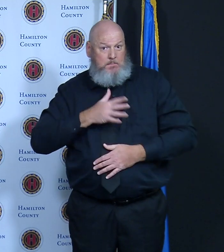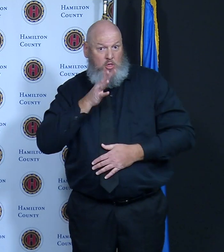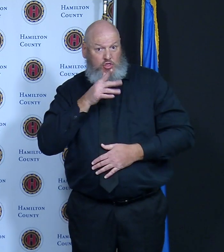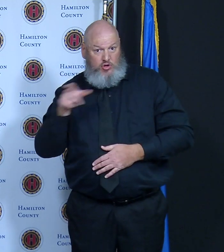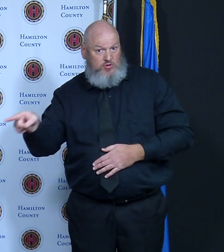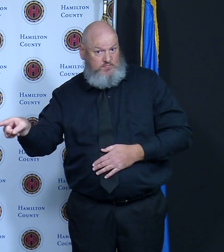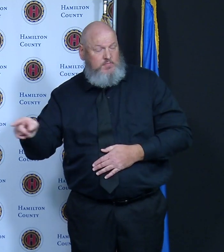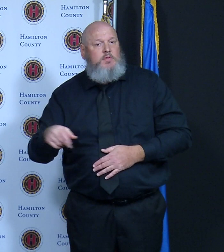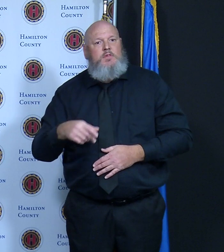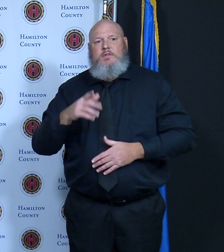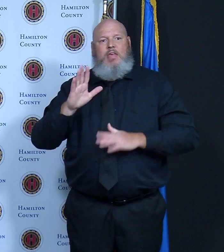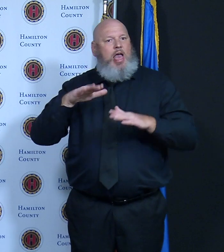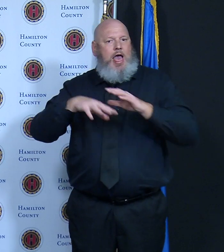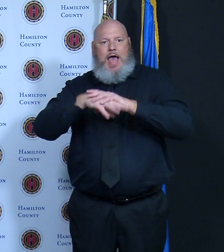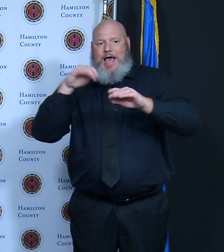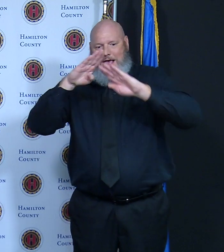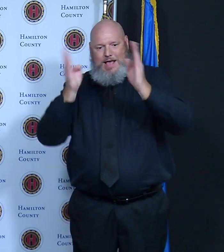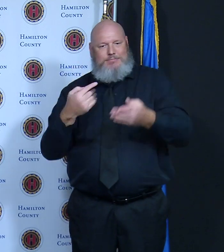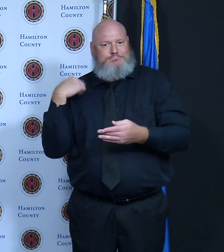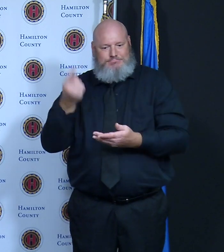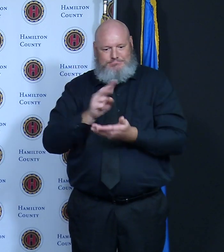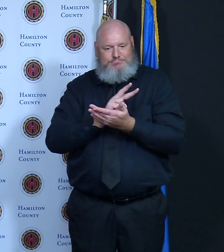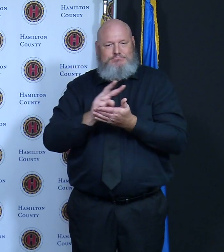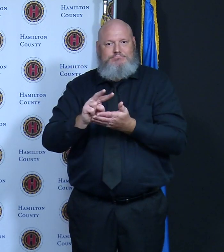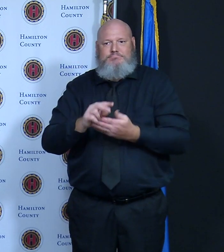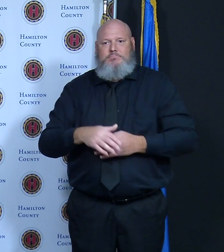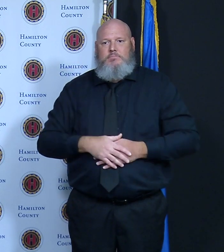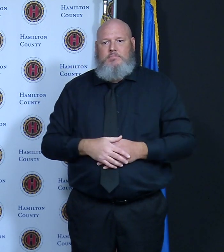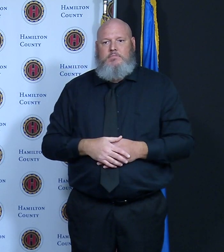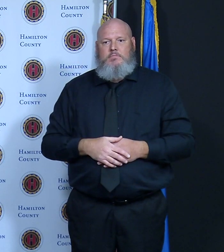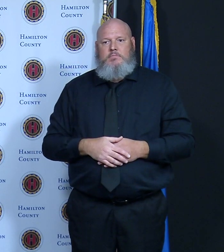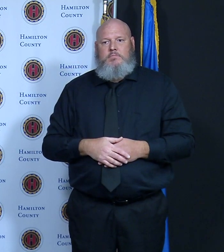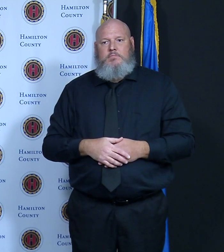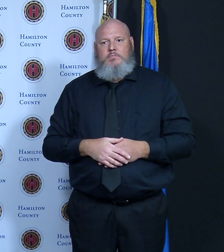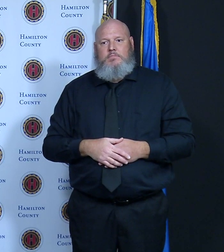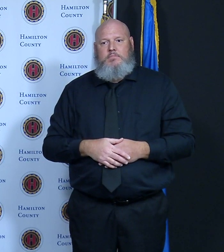because no one wants to come in contact with my mom who is in her 80s and so I